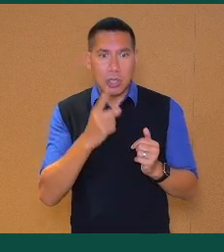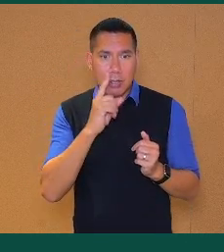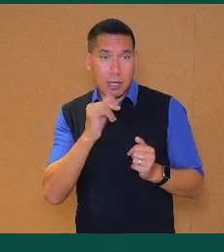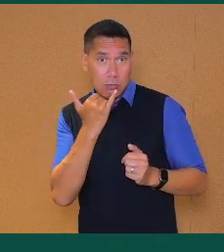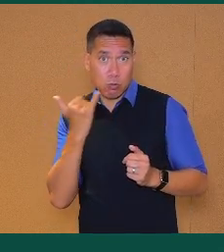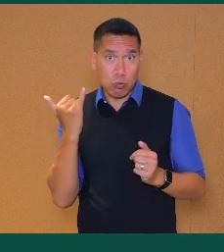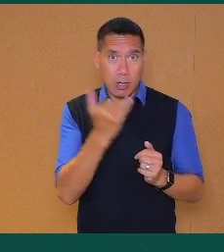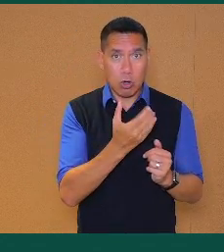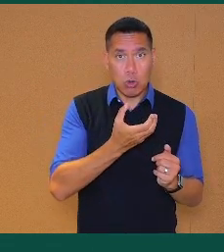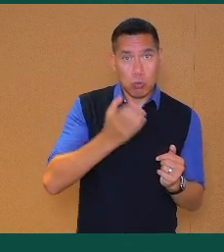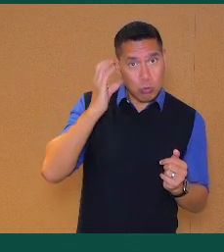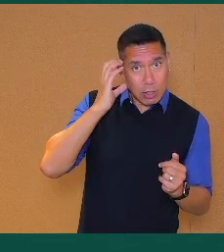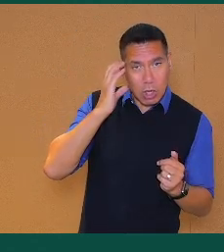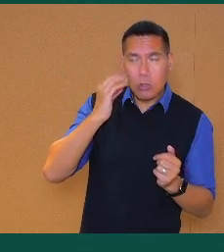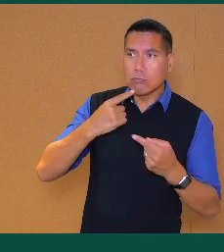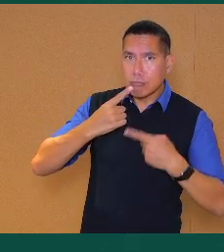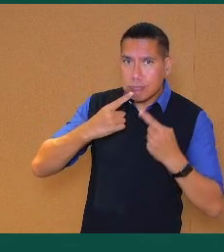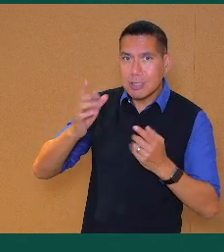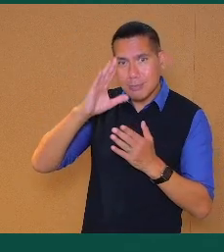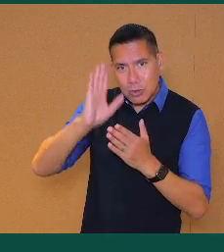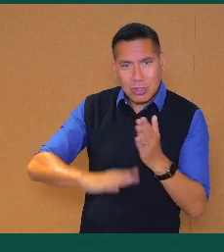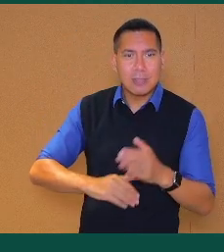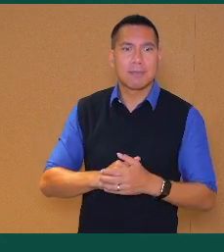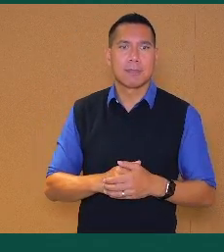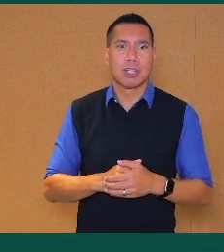The Conversation Hour. The Conversation Hour explores